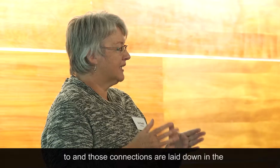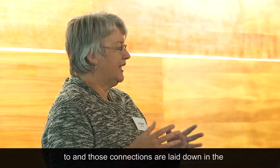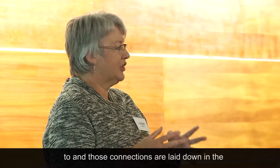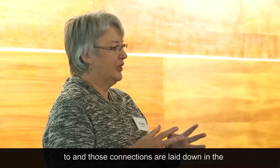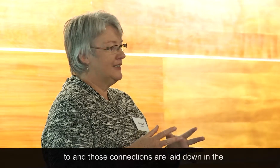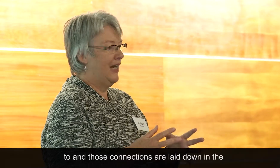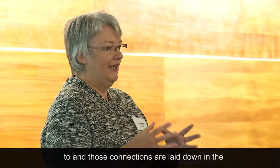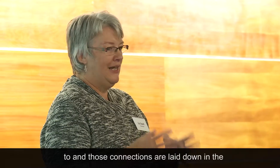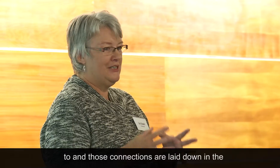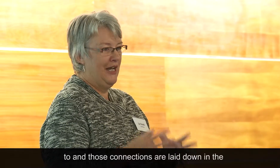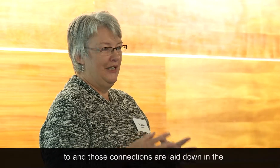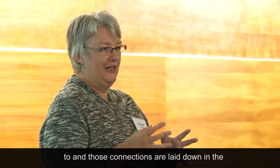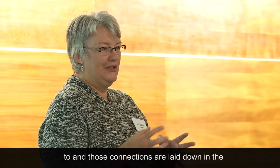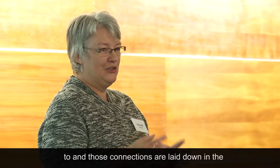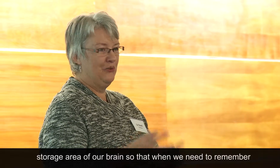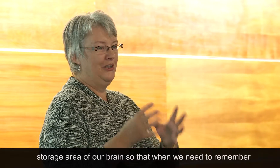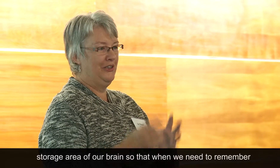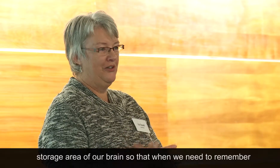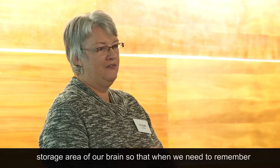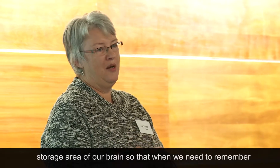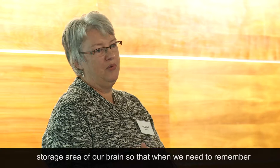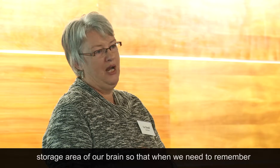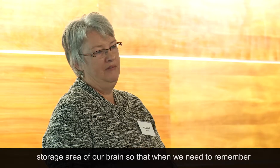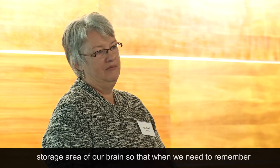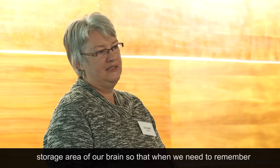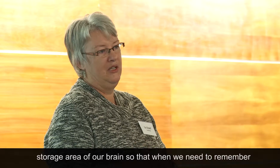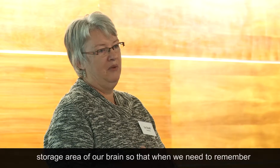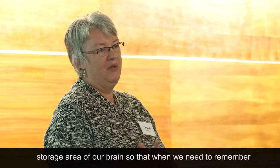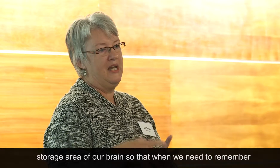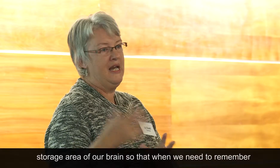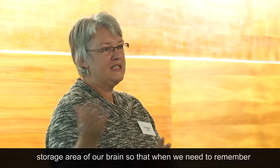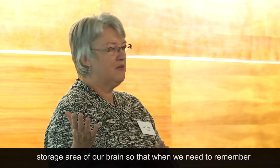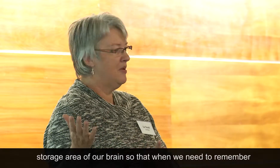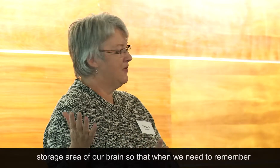connections are laid down in the storage area of our brain so that when we need to remember